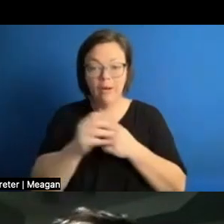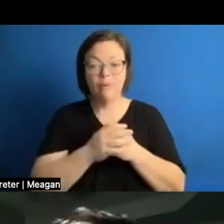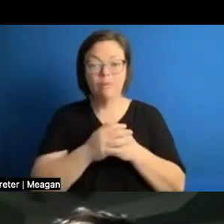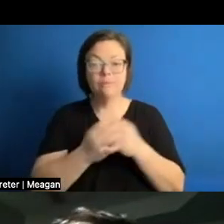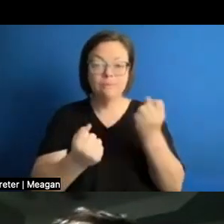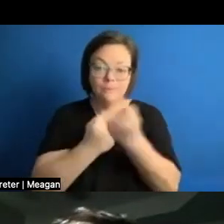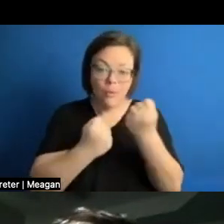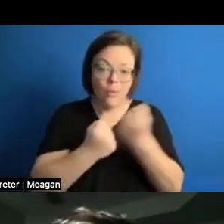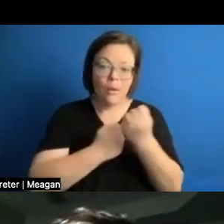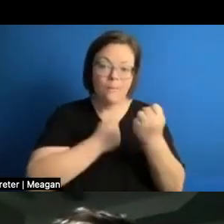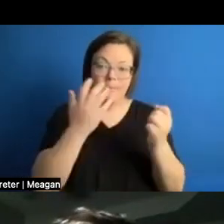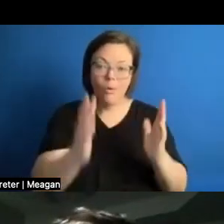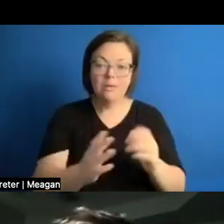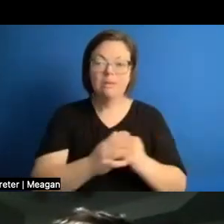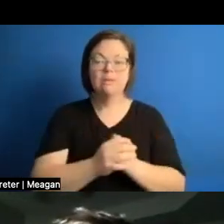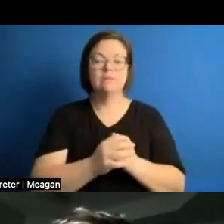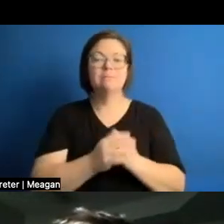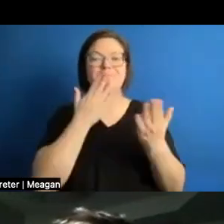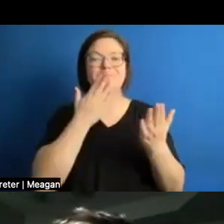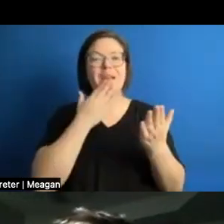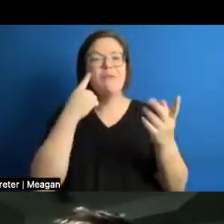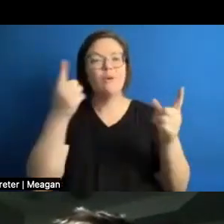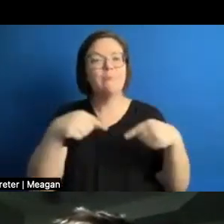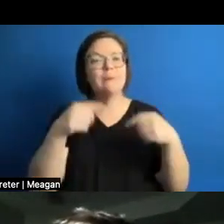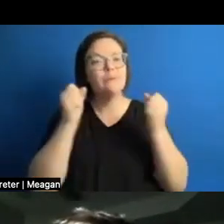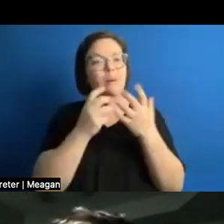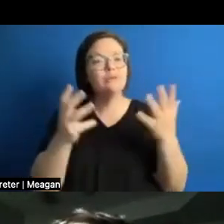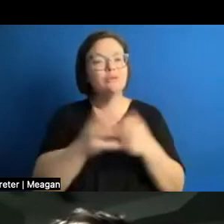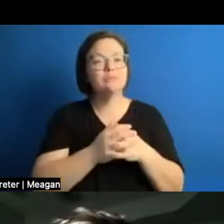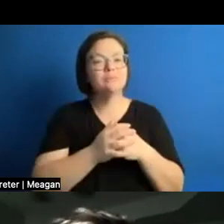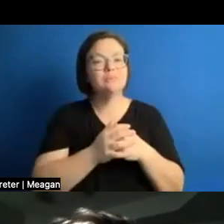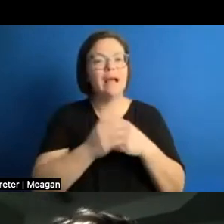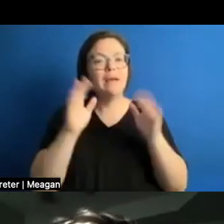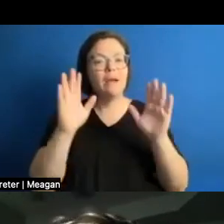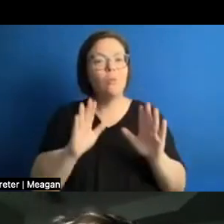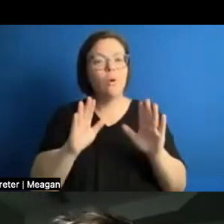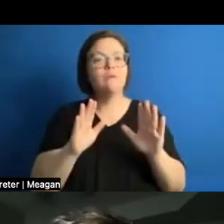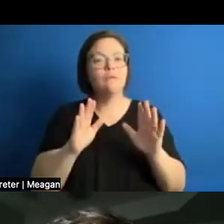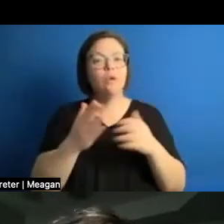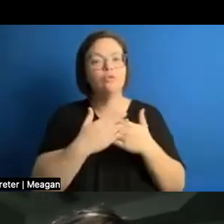poets, but thank you all for coming so much. Have a wonderful rest of your Sunday.